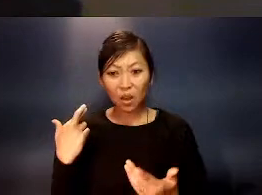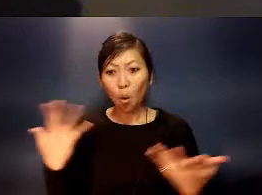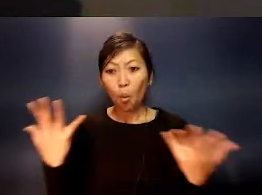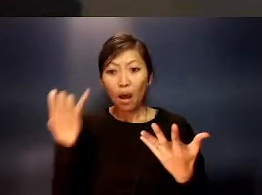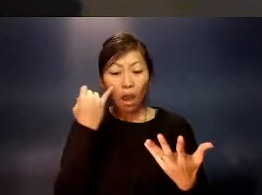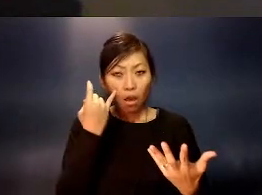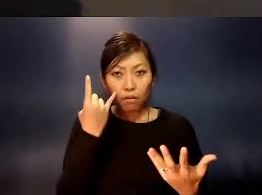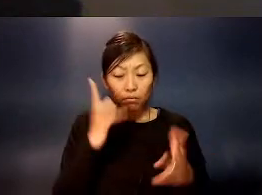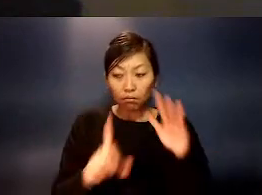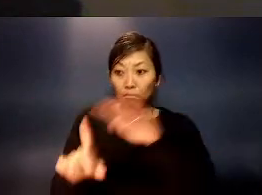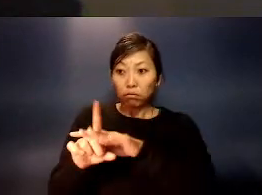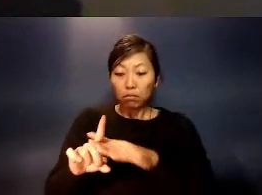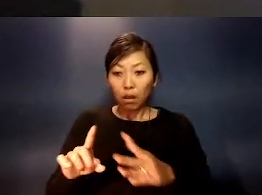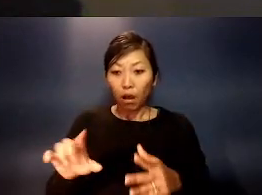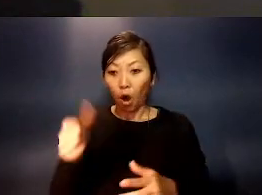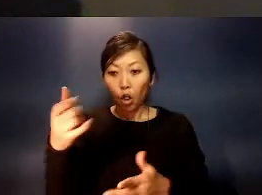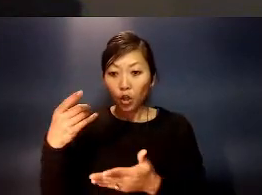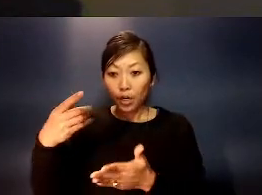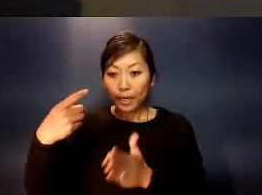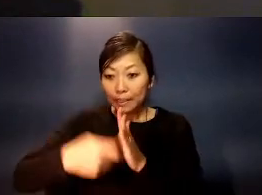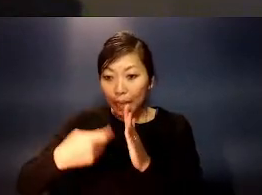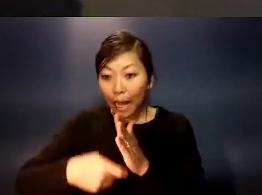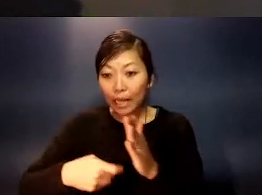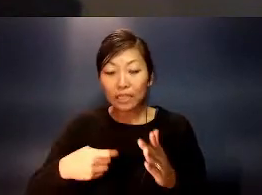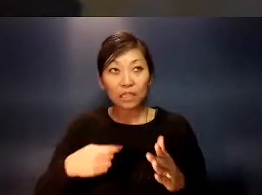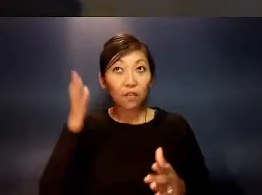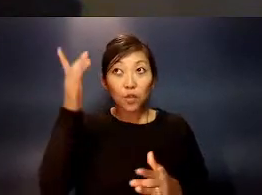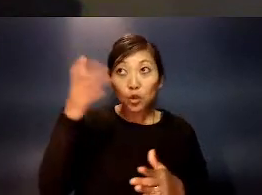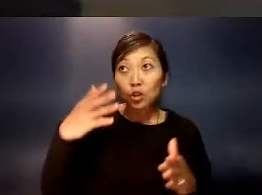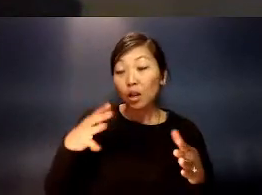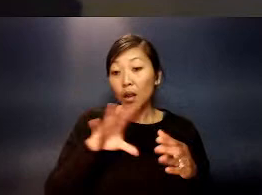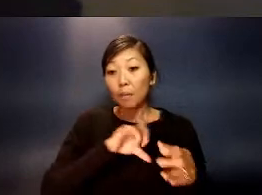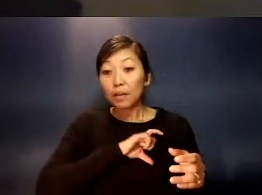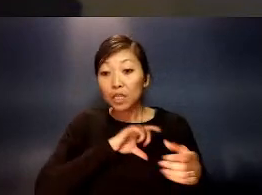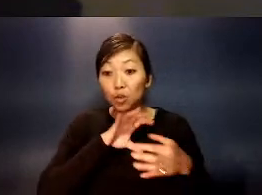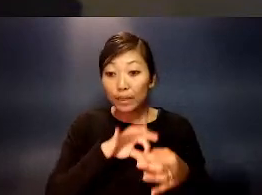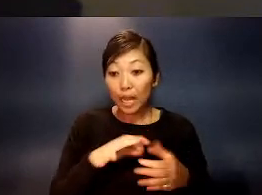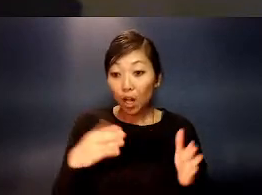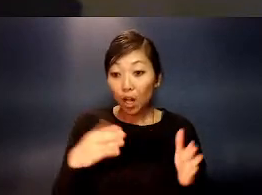OVER THE PAST EIGHT YEARS, I'VE FOUGHT, ALONG WITH MY CONSTITUENTS IN WARD 10, ALONG WITH MANY OF YOU ON